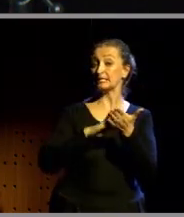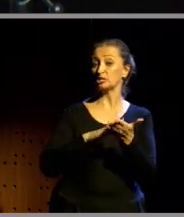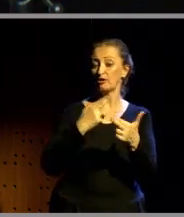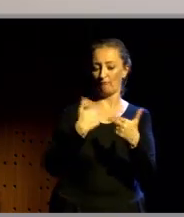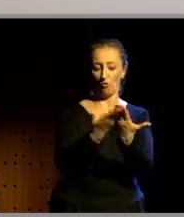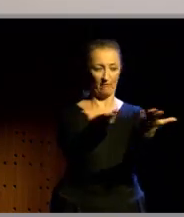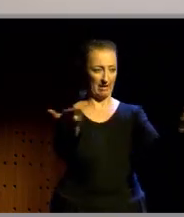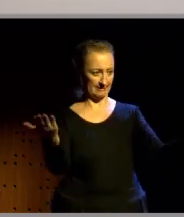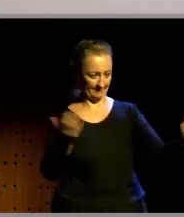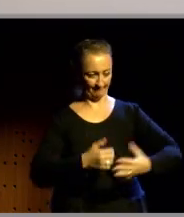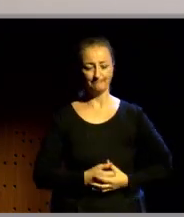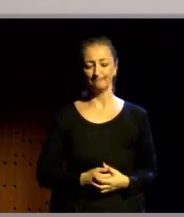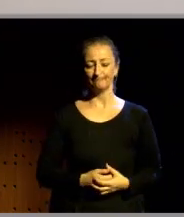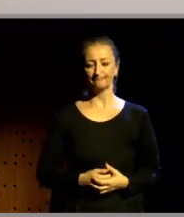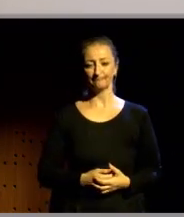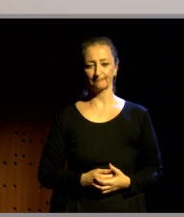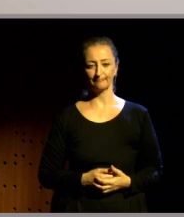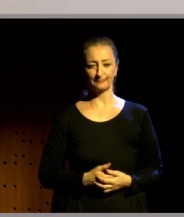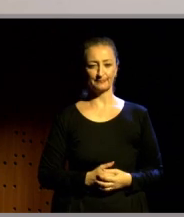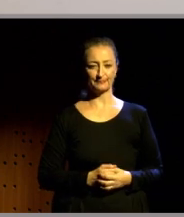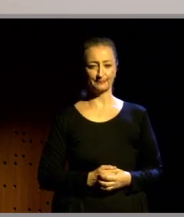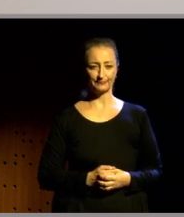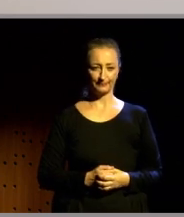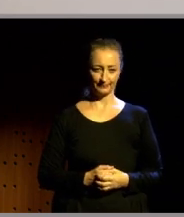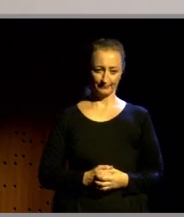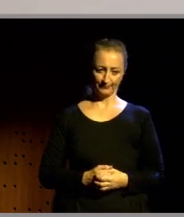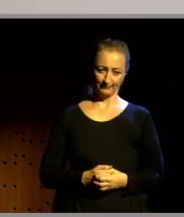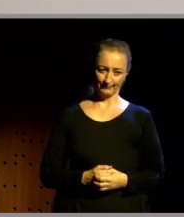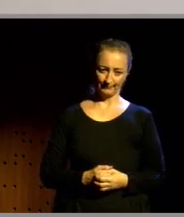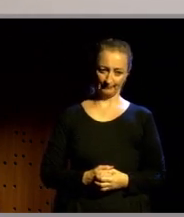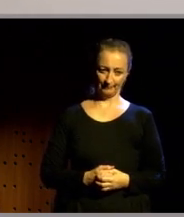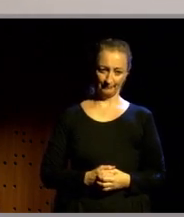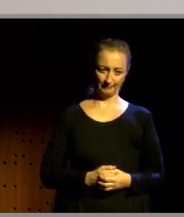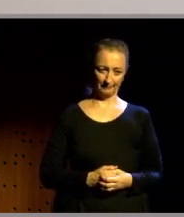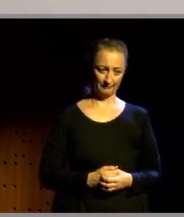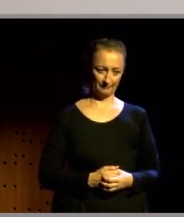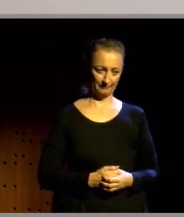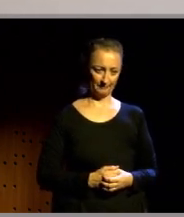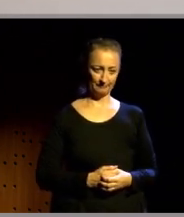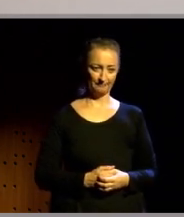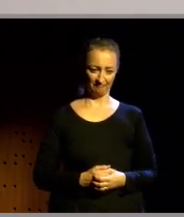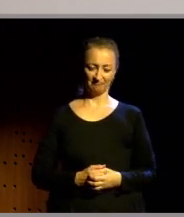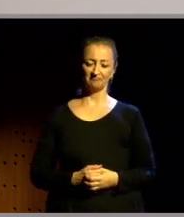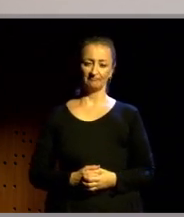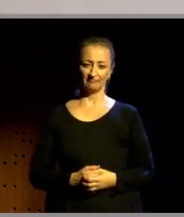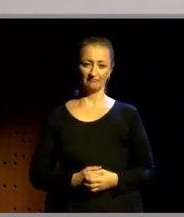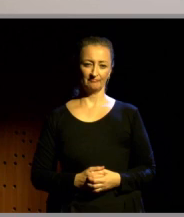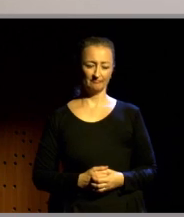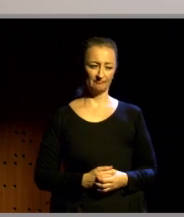AUDIENCE: and acknowledging